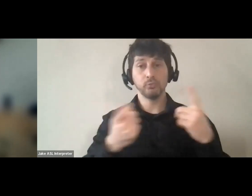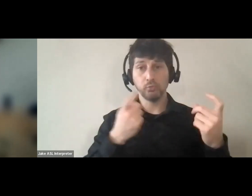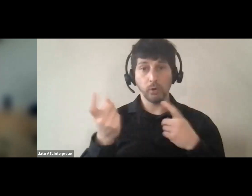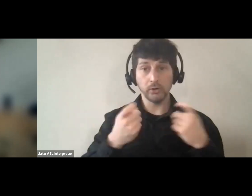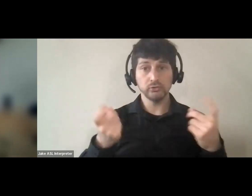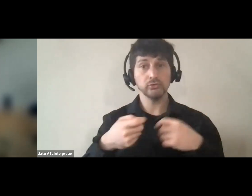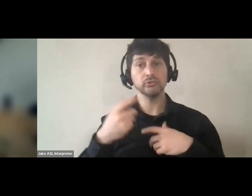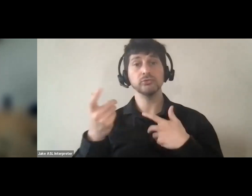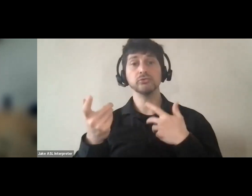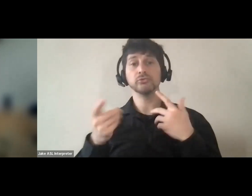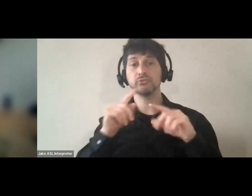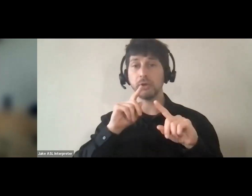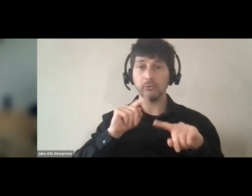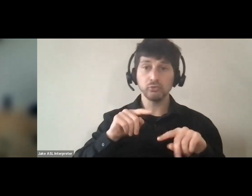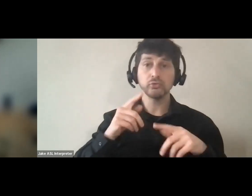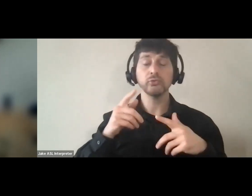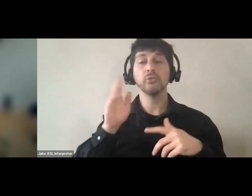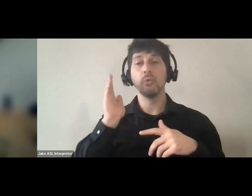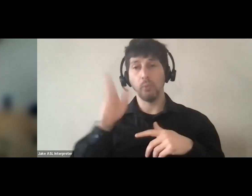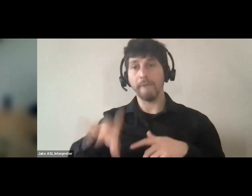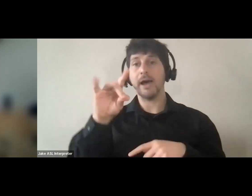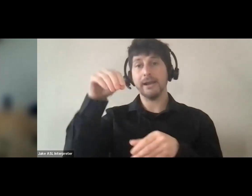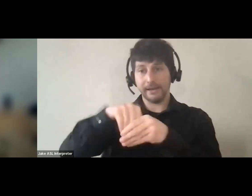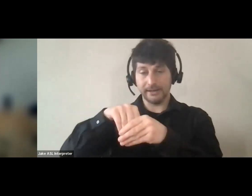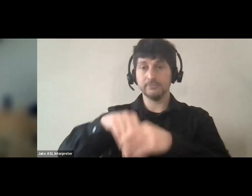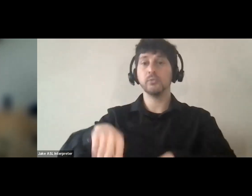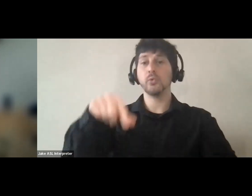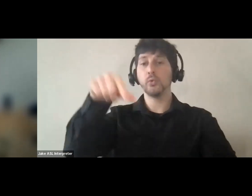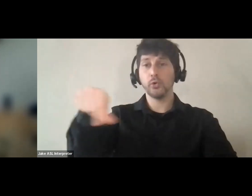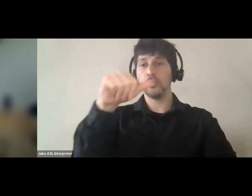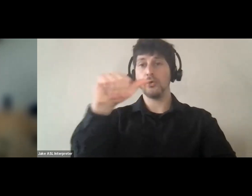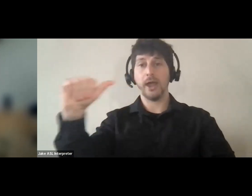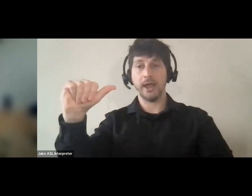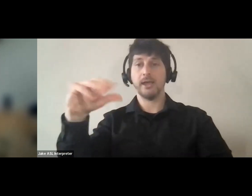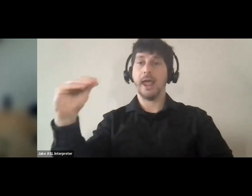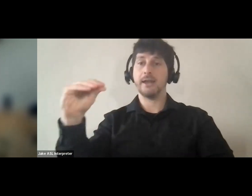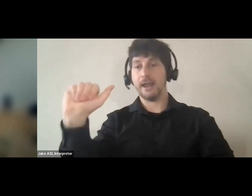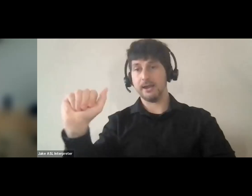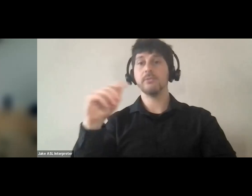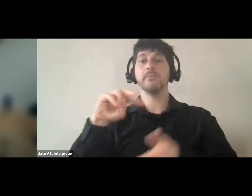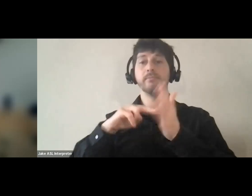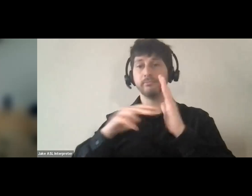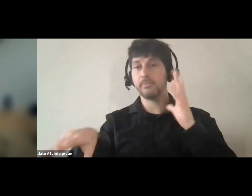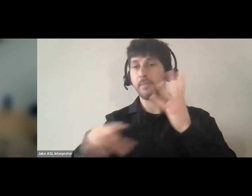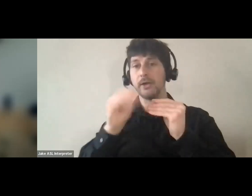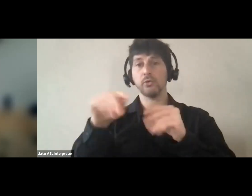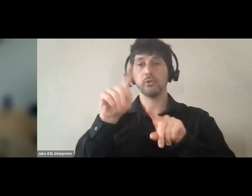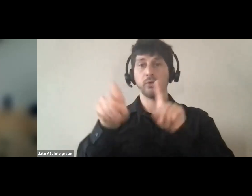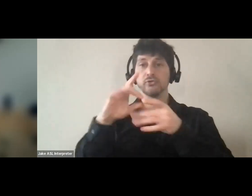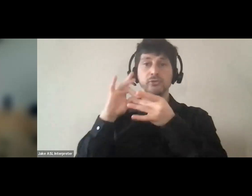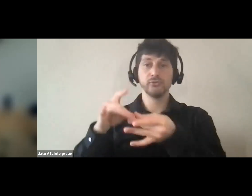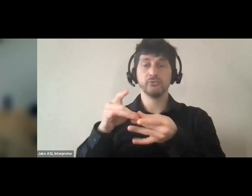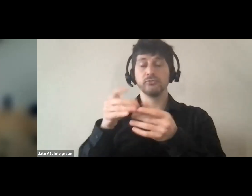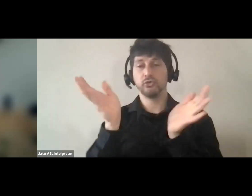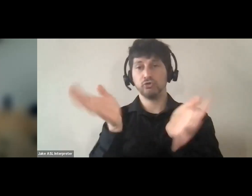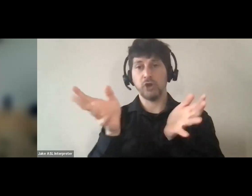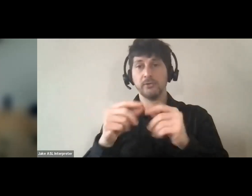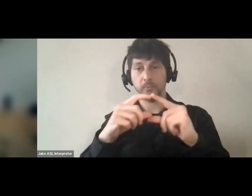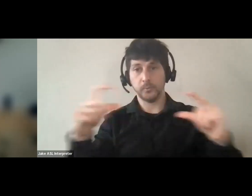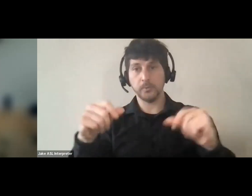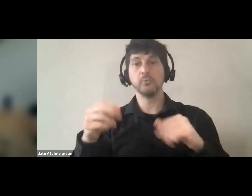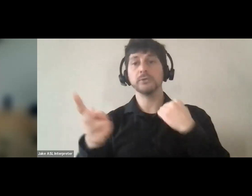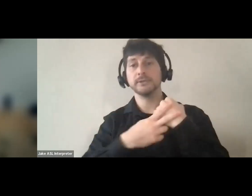But if you could use that to kind of connect with me if you need anything.